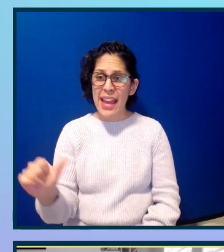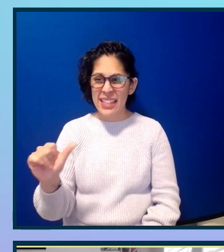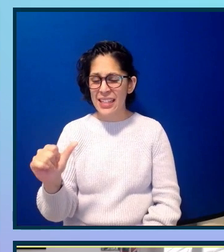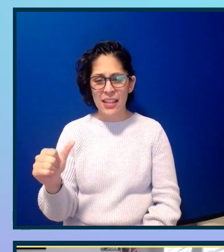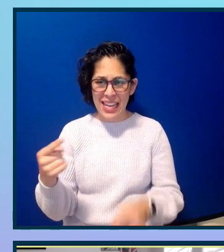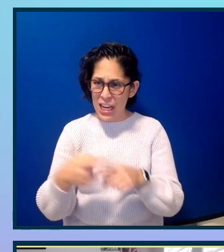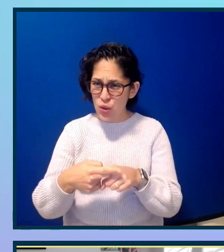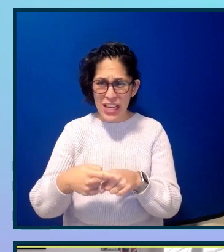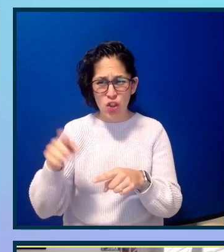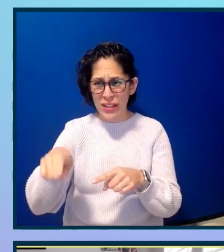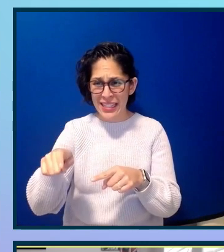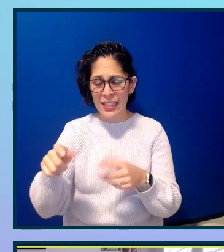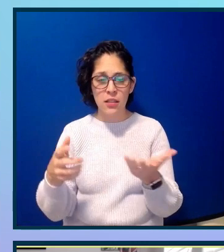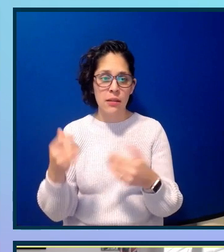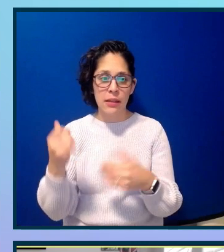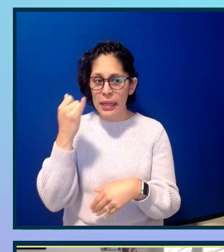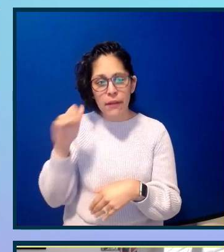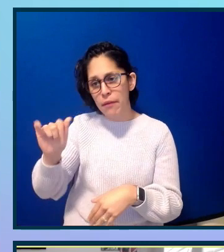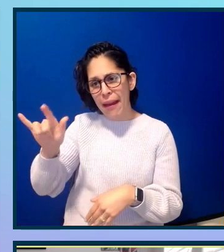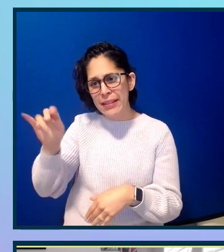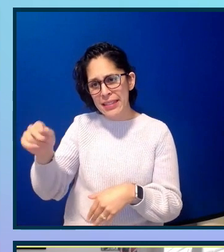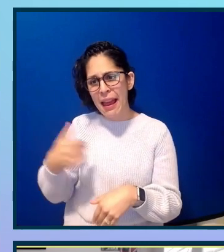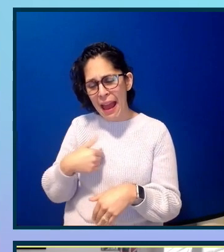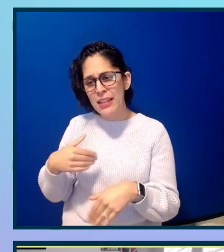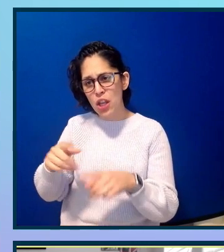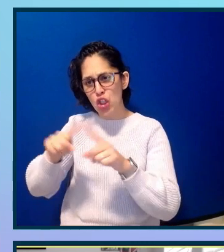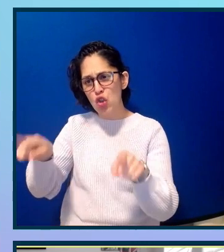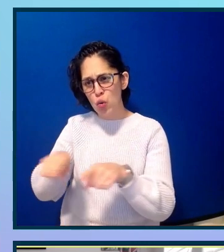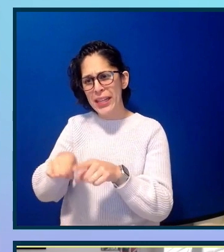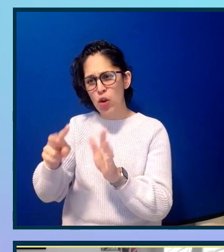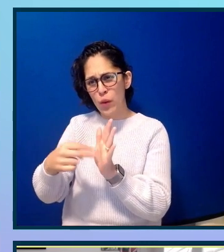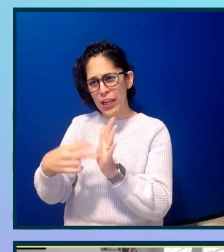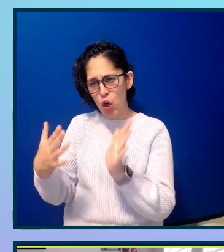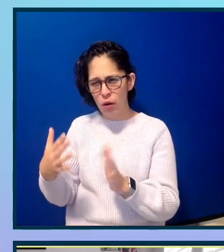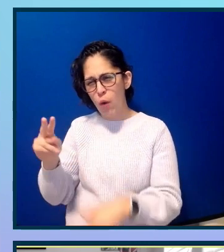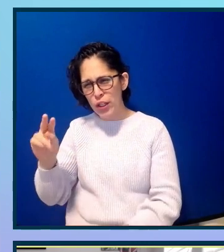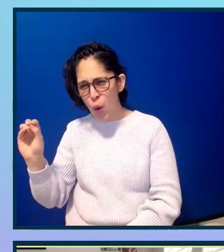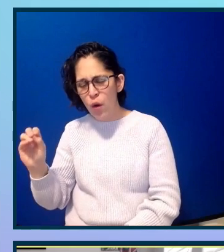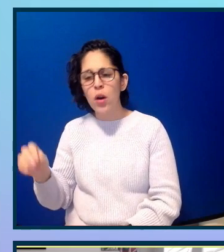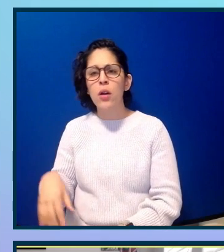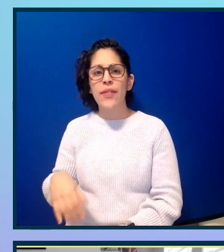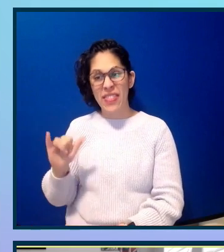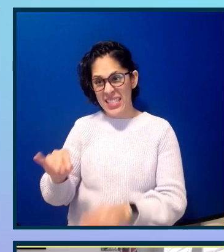and Allison is a screen reader user as well, we also wanna make sure that that is actually clearly done